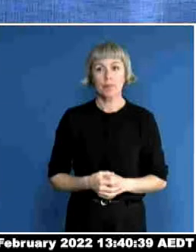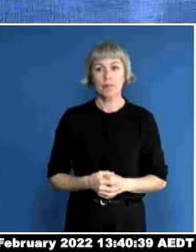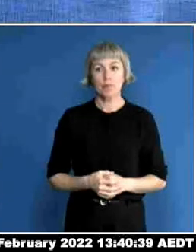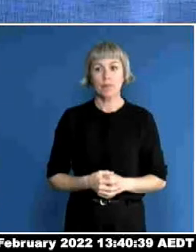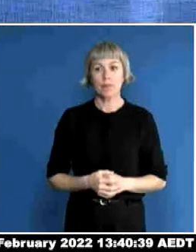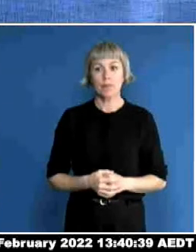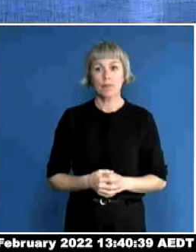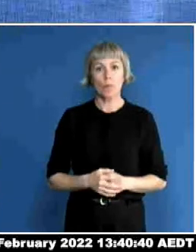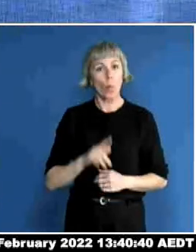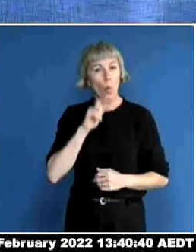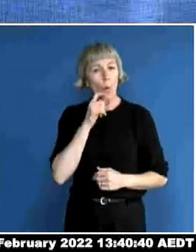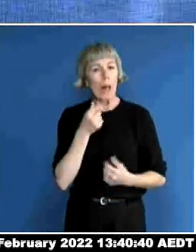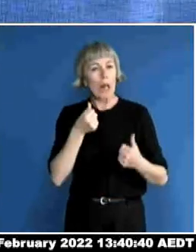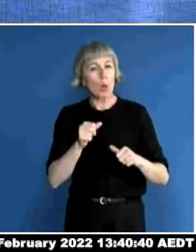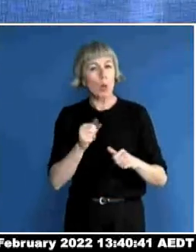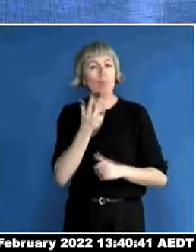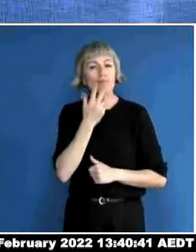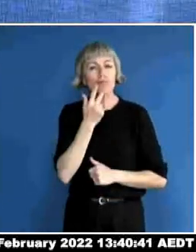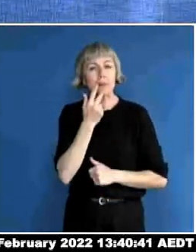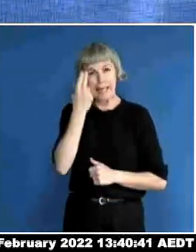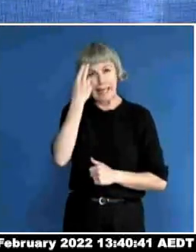you Mzia and your voice will be altered.